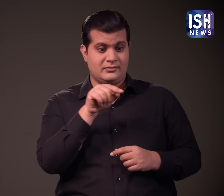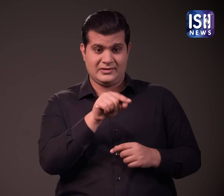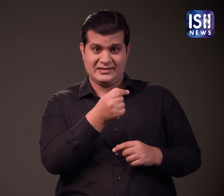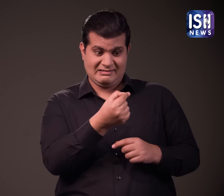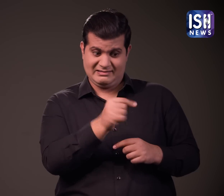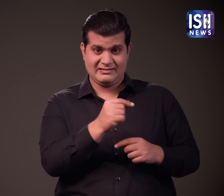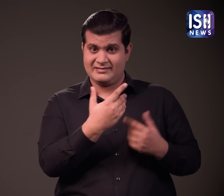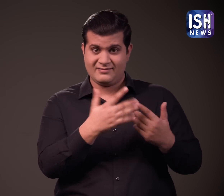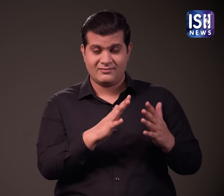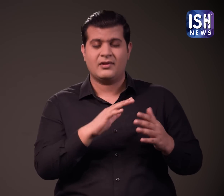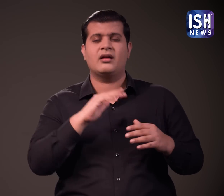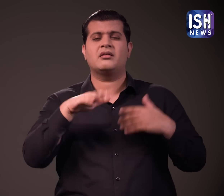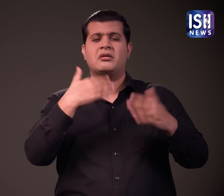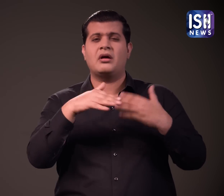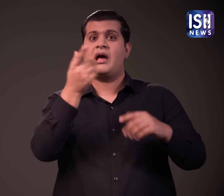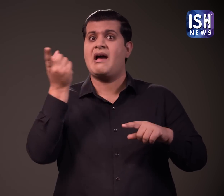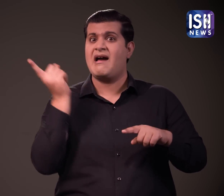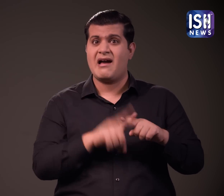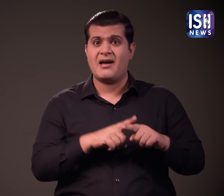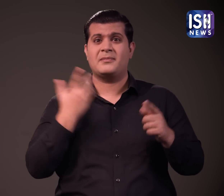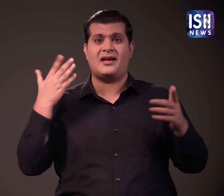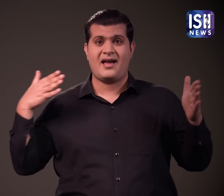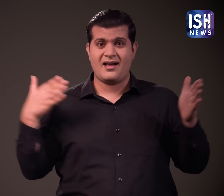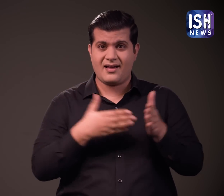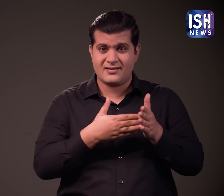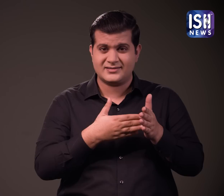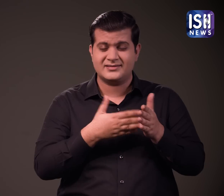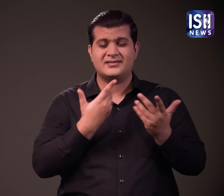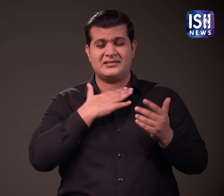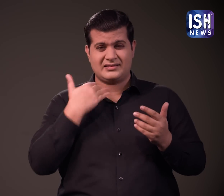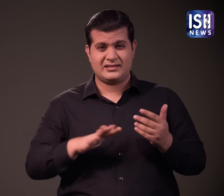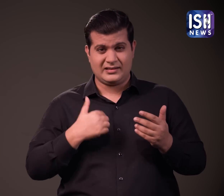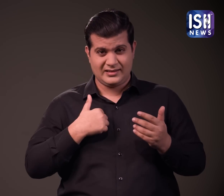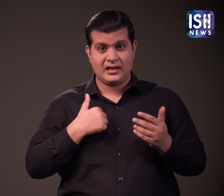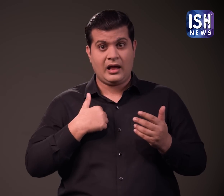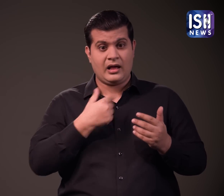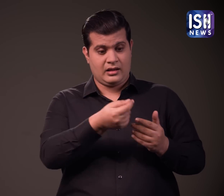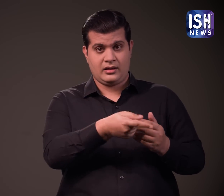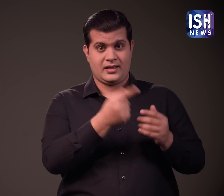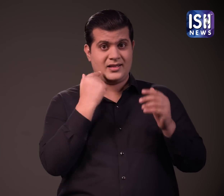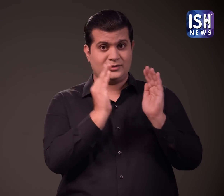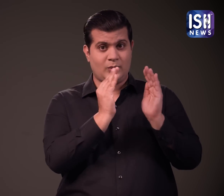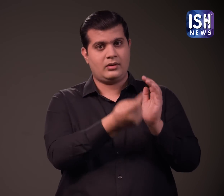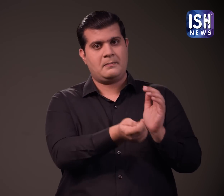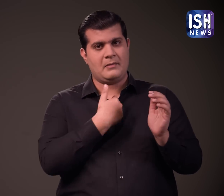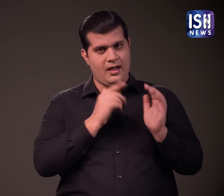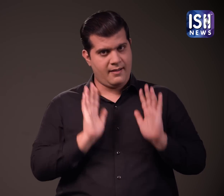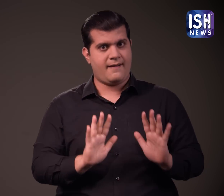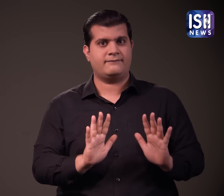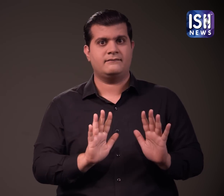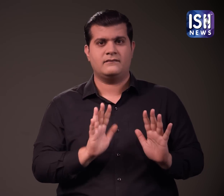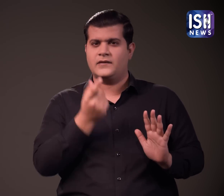If you opt for the insurance, and if you meet with a train accident and die, you can claim the insurance.